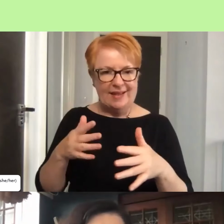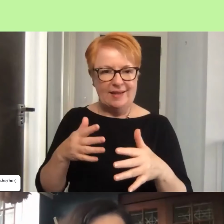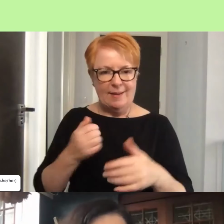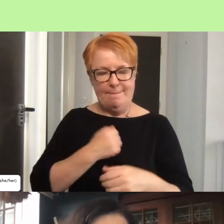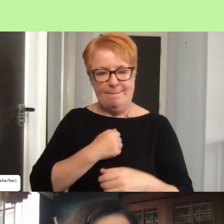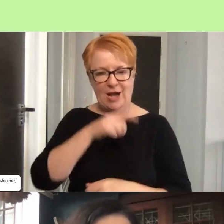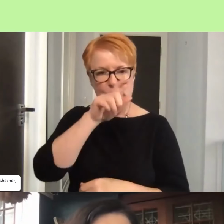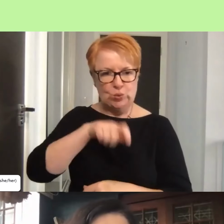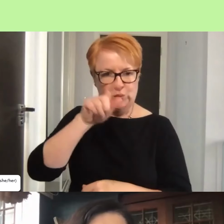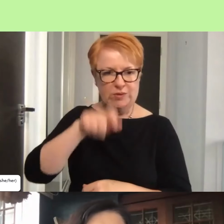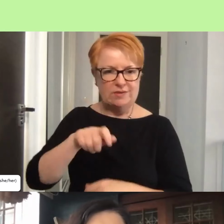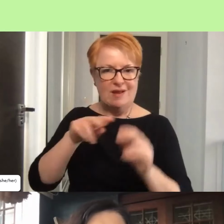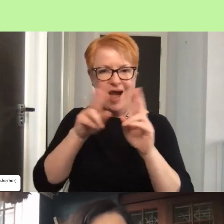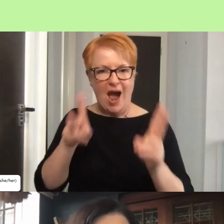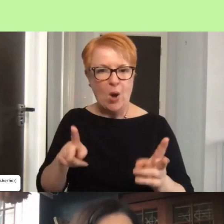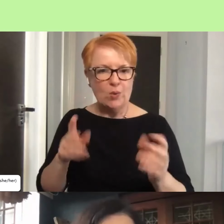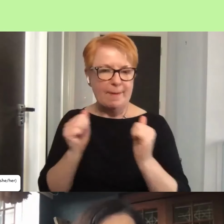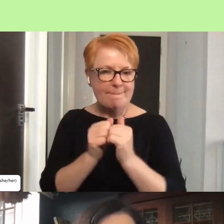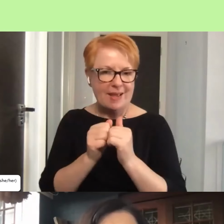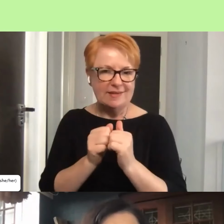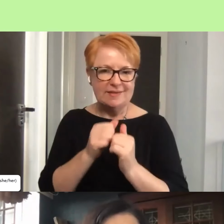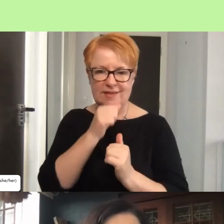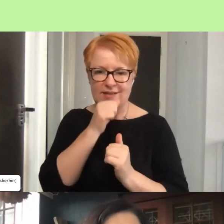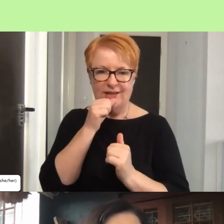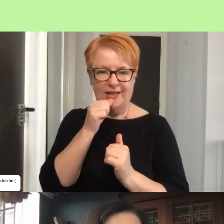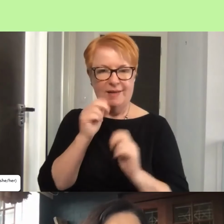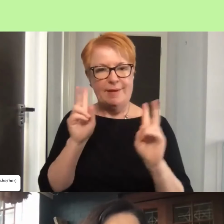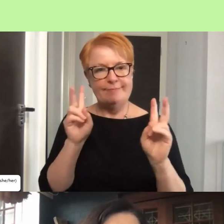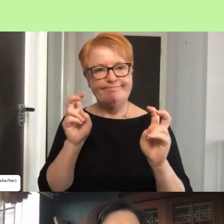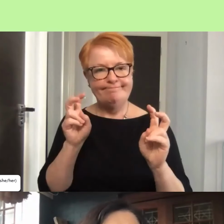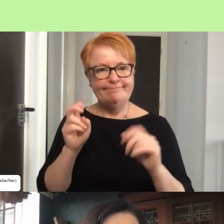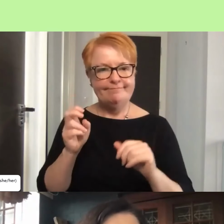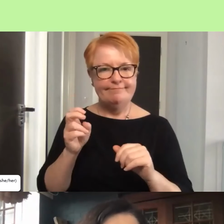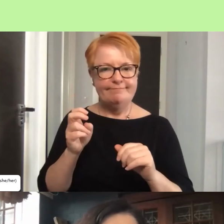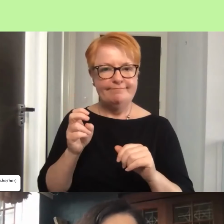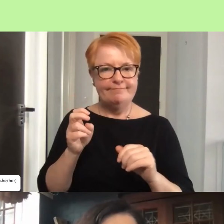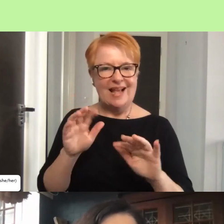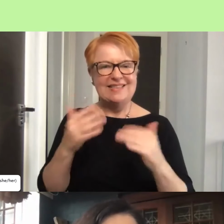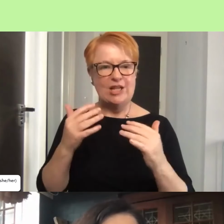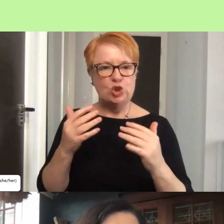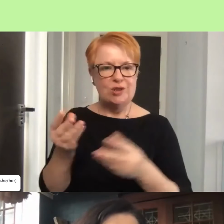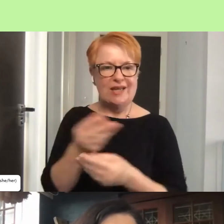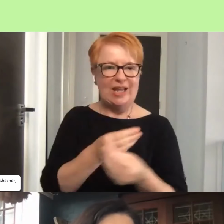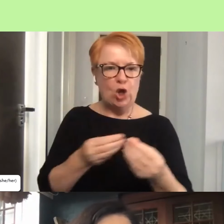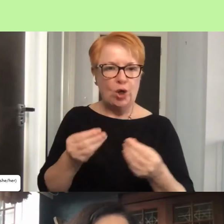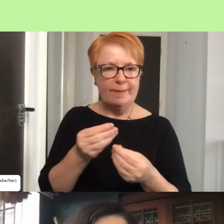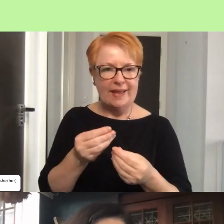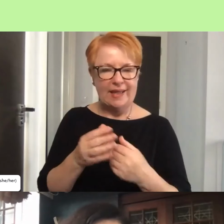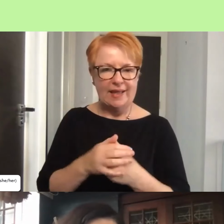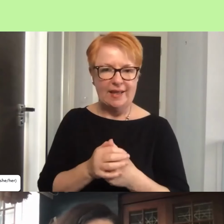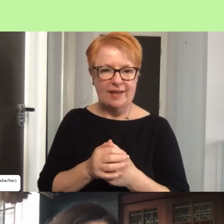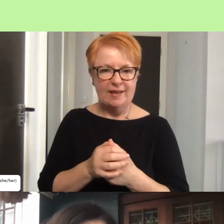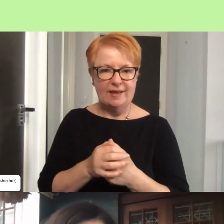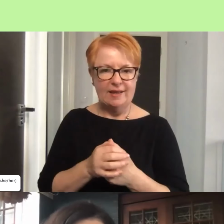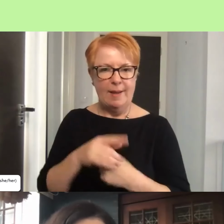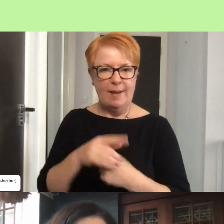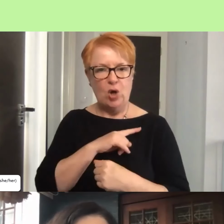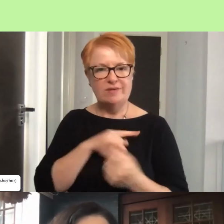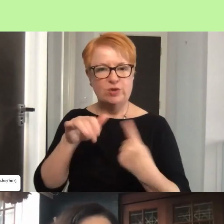my housemates about that term economy, attention economy, especially because of social media.